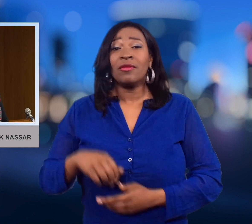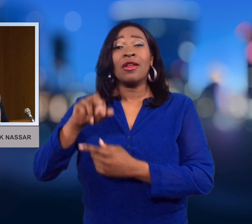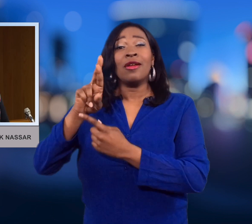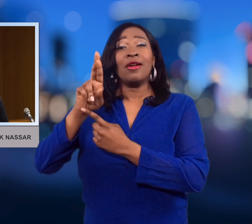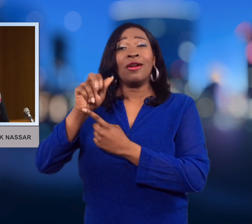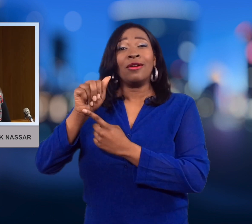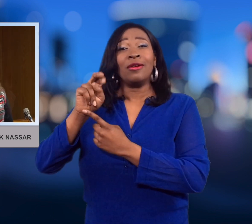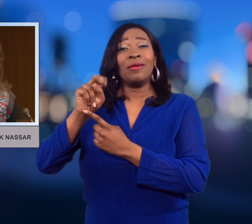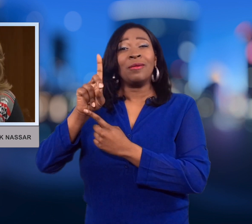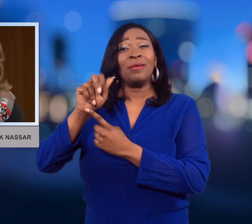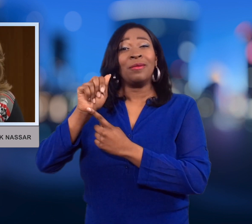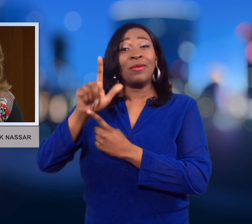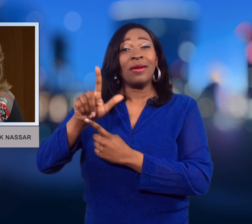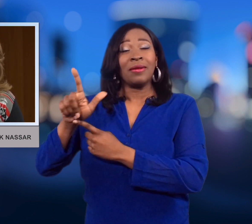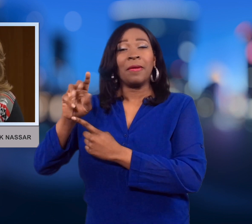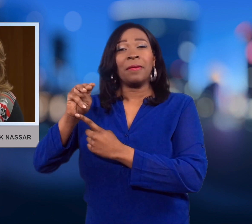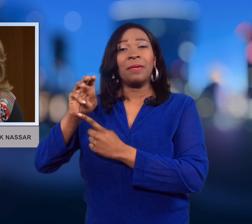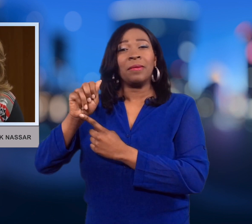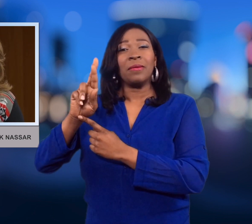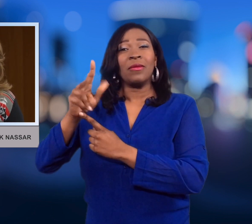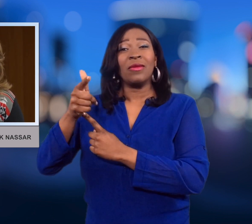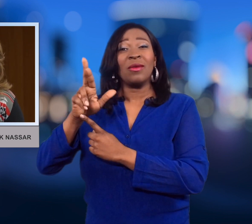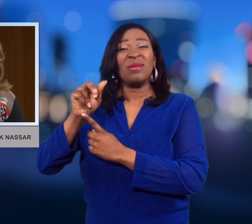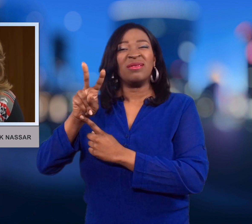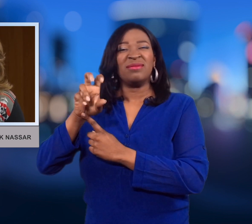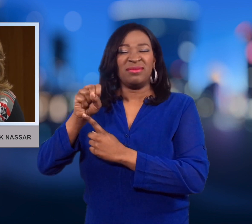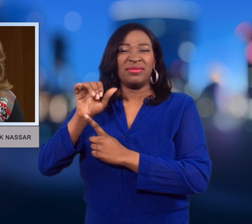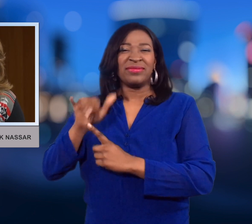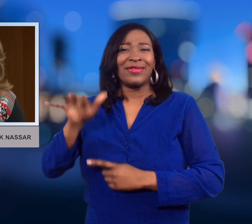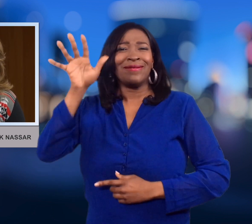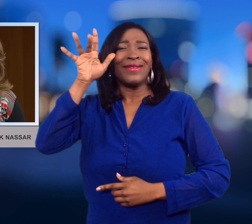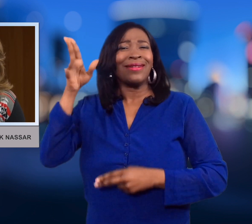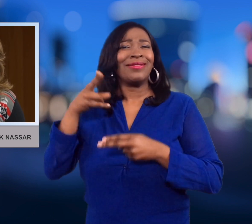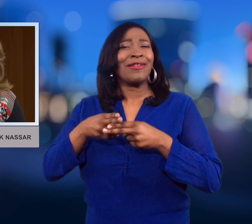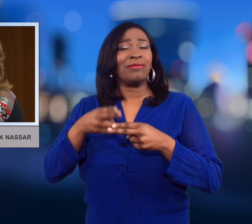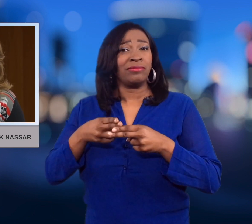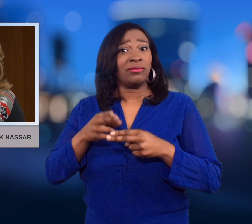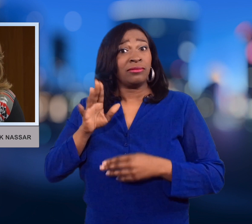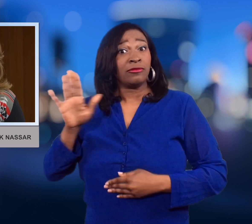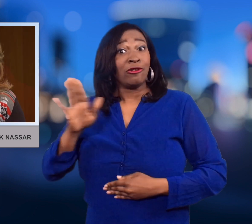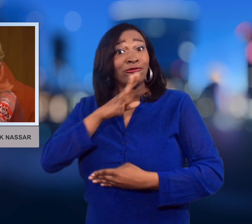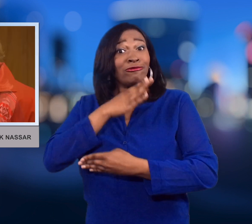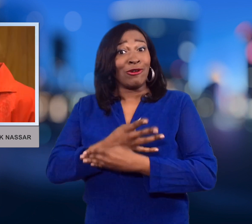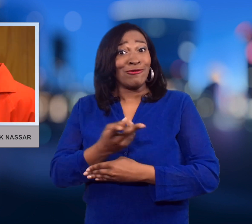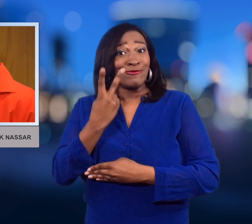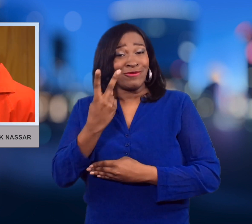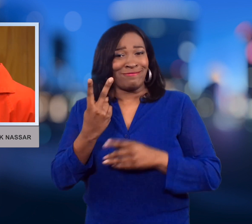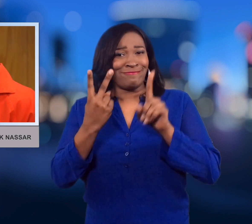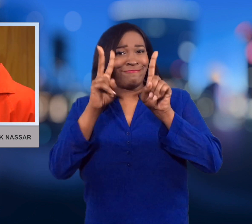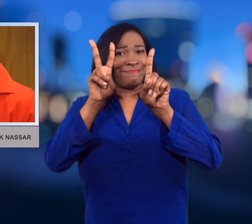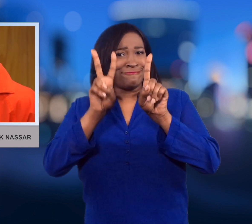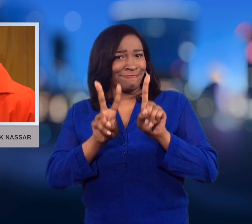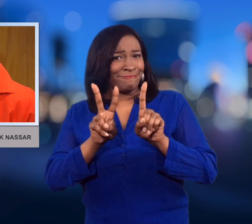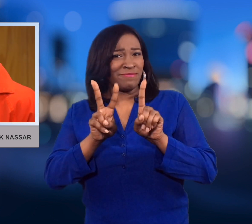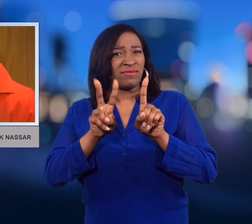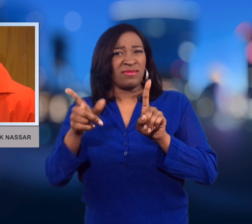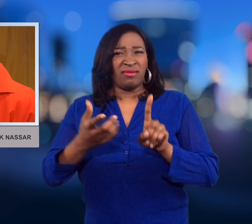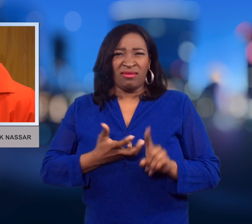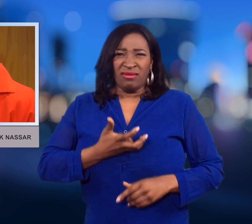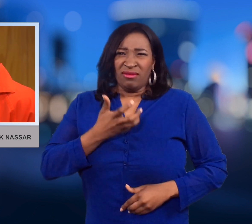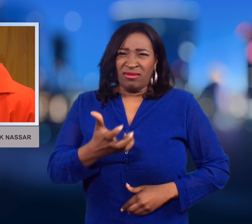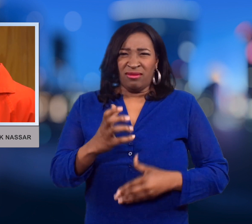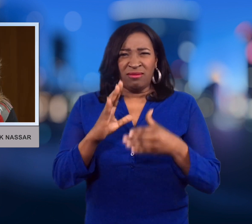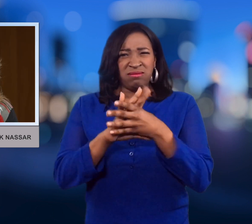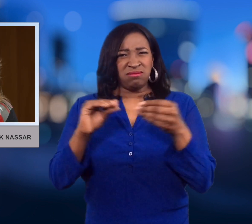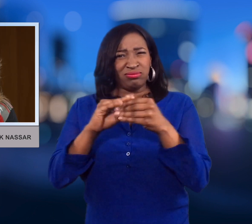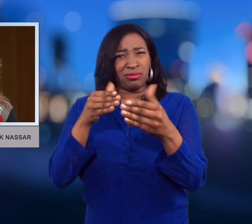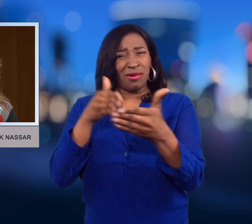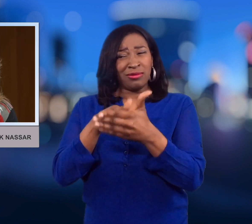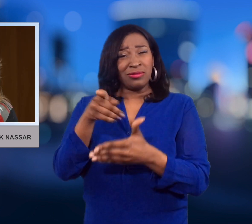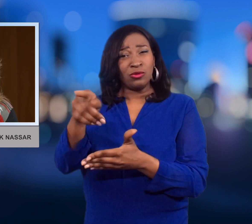Randall Margraves stood next to two of his daughters as they gave impact statements against